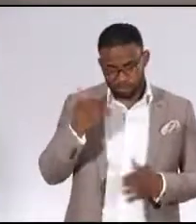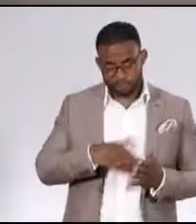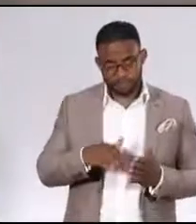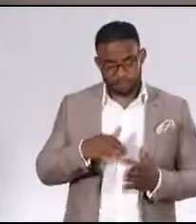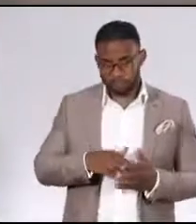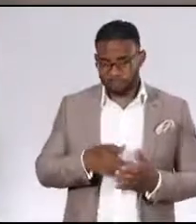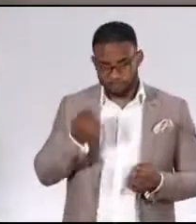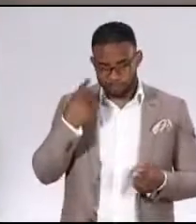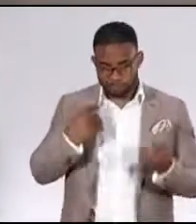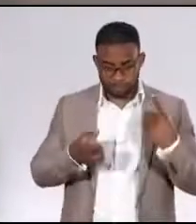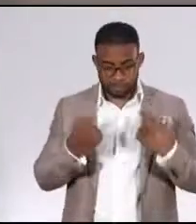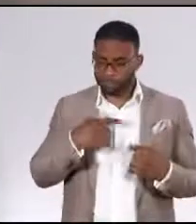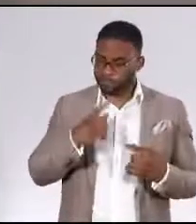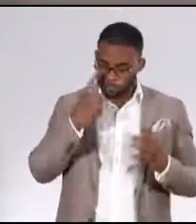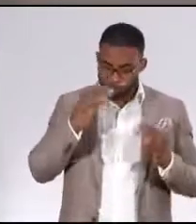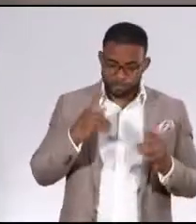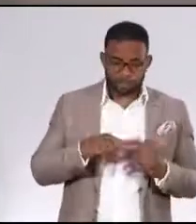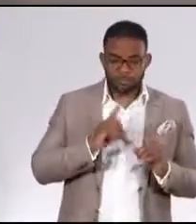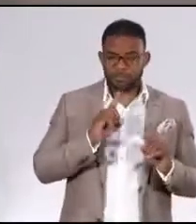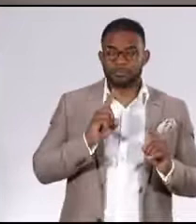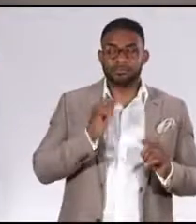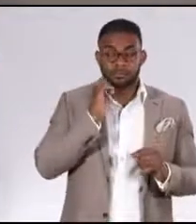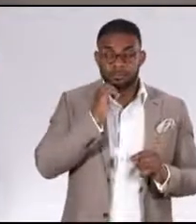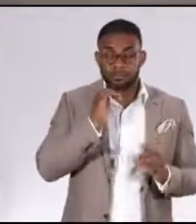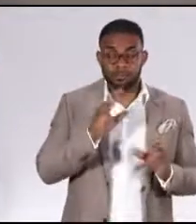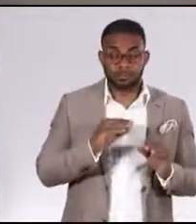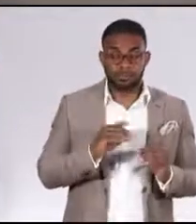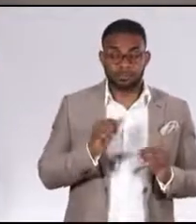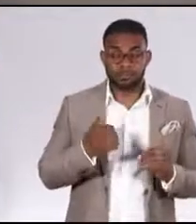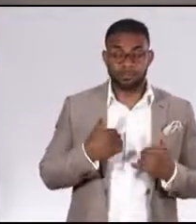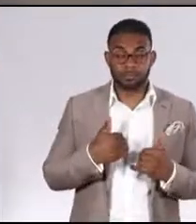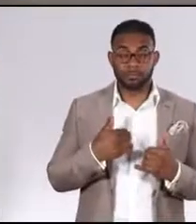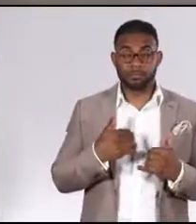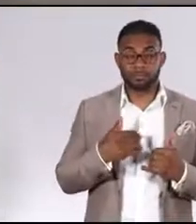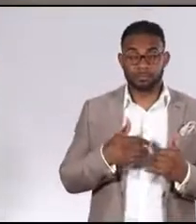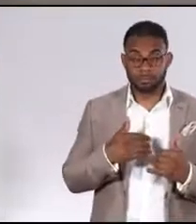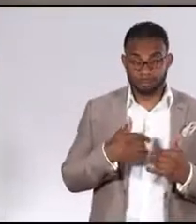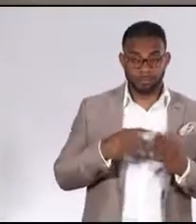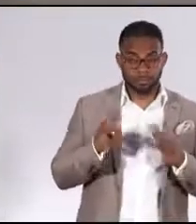I was expected to attend daily meetings to have business discussions on the phone